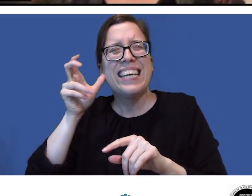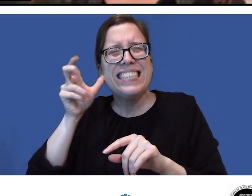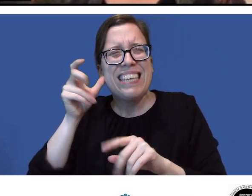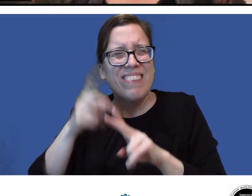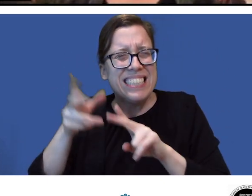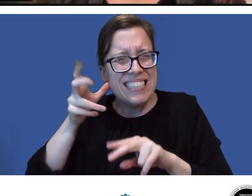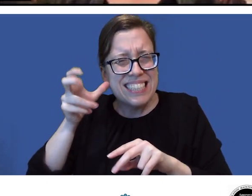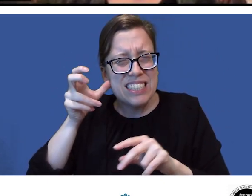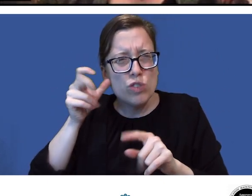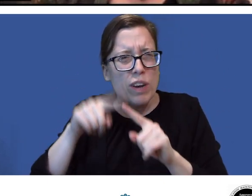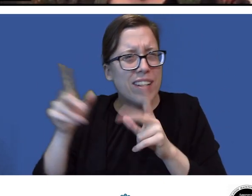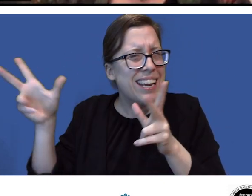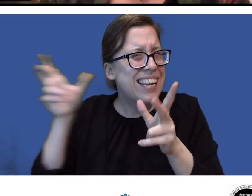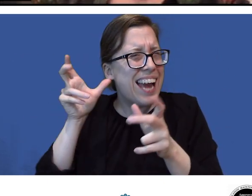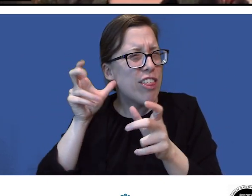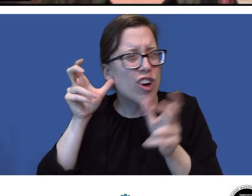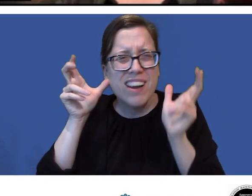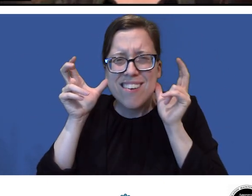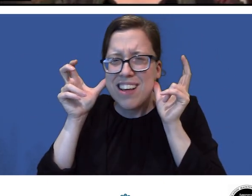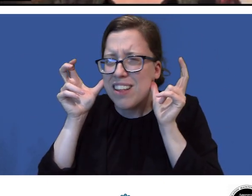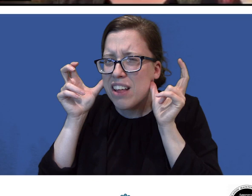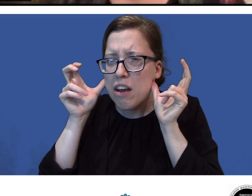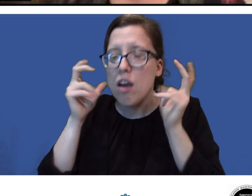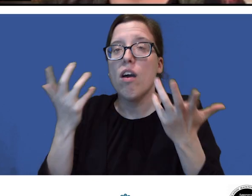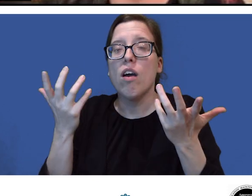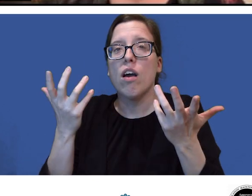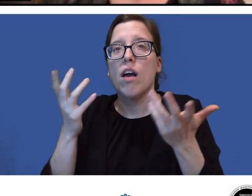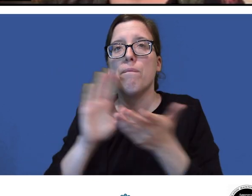So they get tired. We have to honor that.